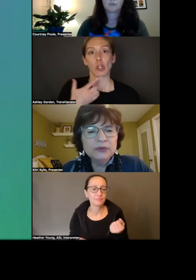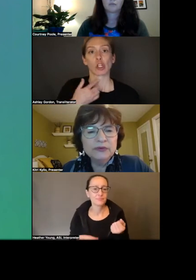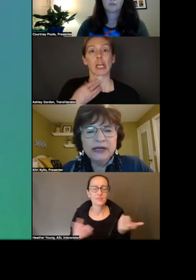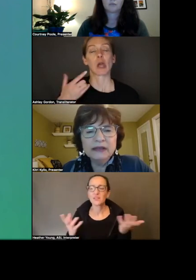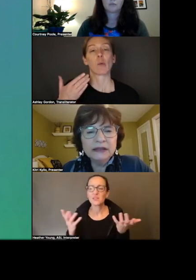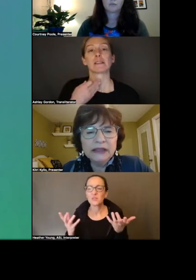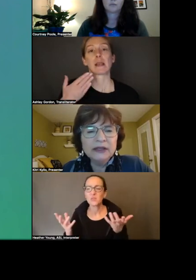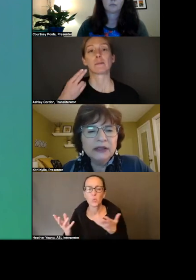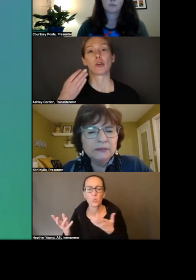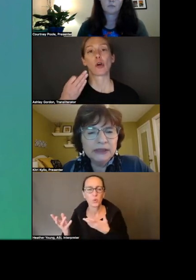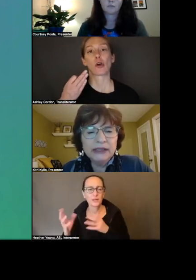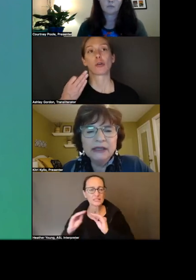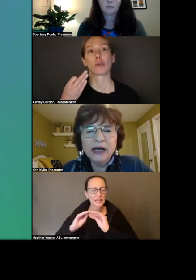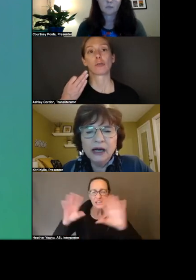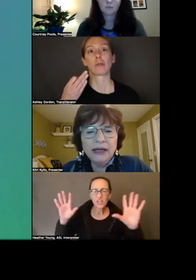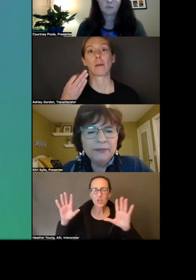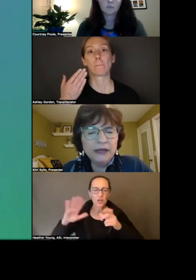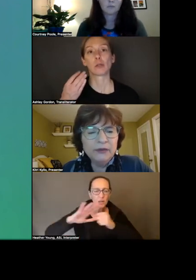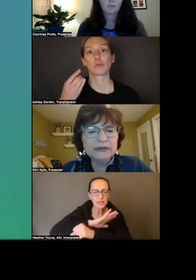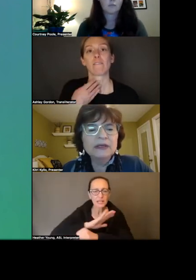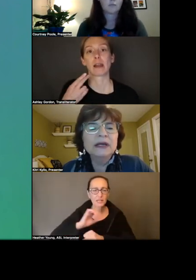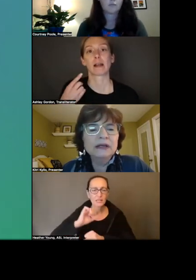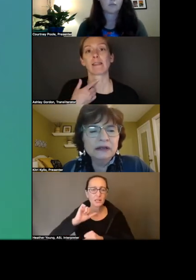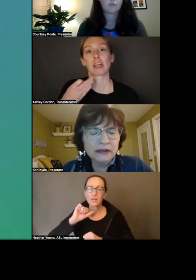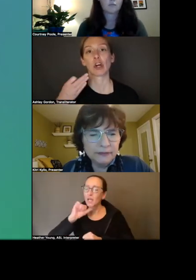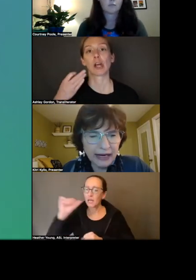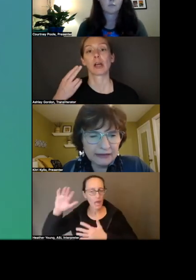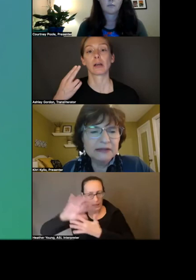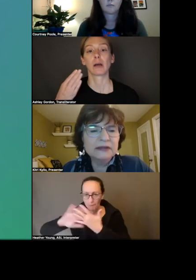provide a clear, complete, unambiguous linguistic signal